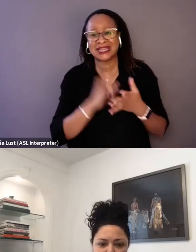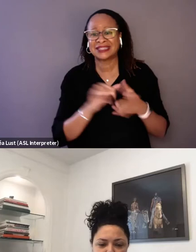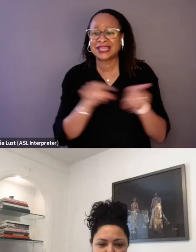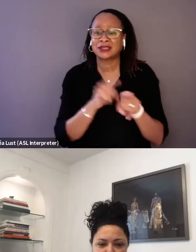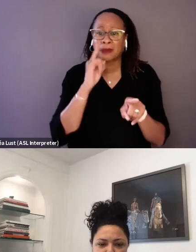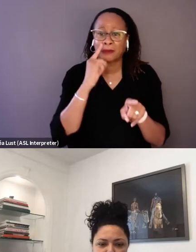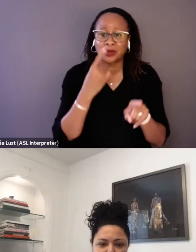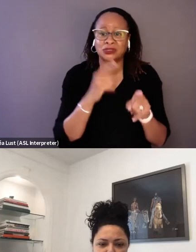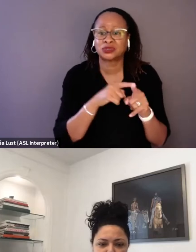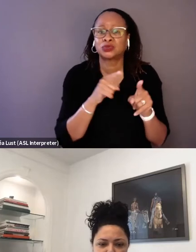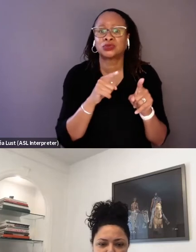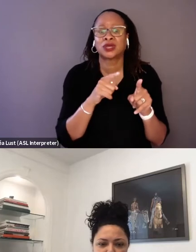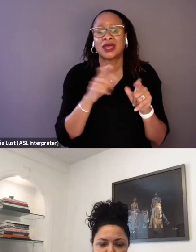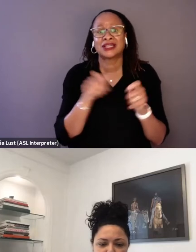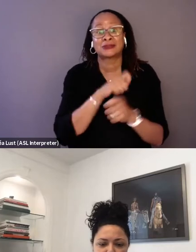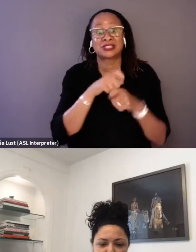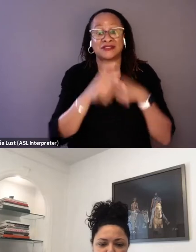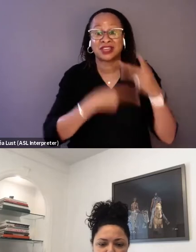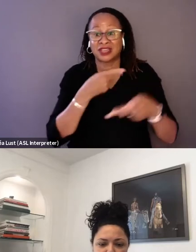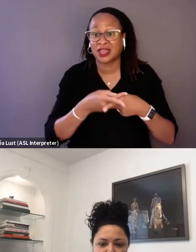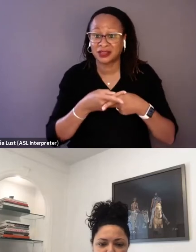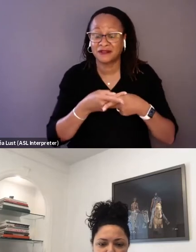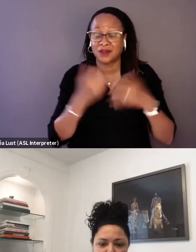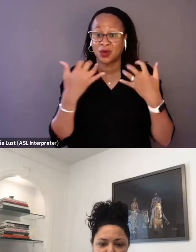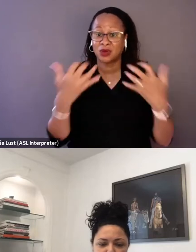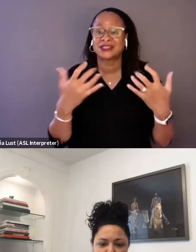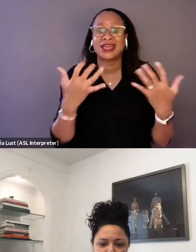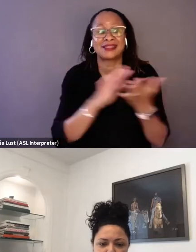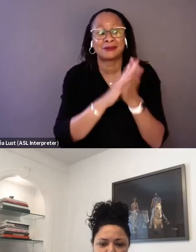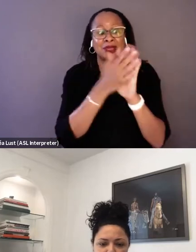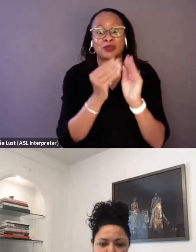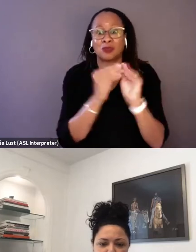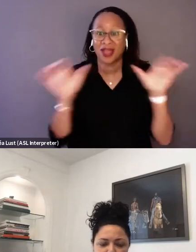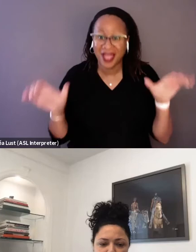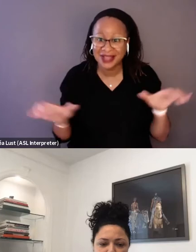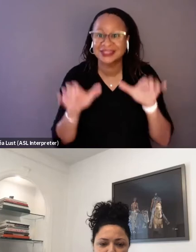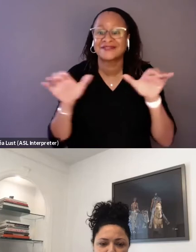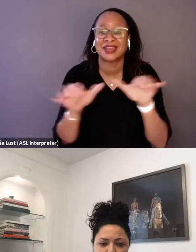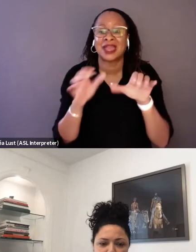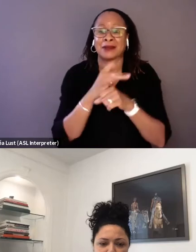to a certain type of audience and it animates it and inactivates it in a particular way that might make it more resonant to them.